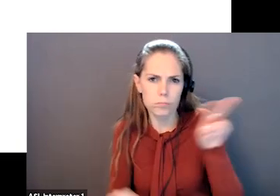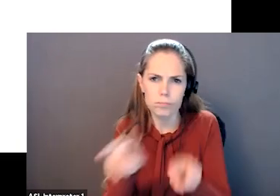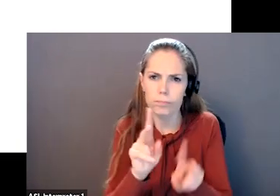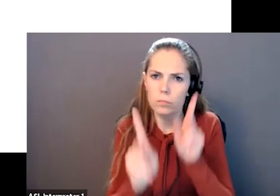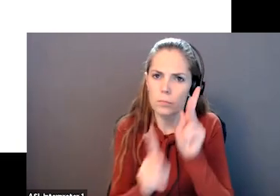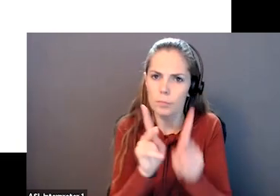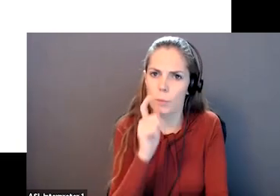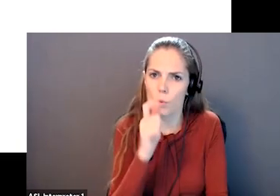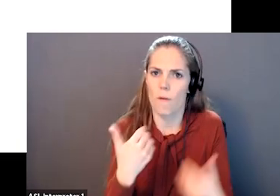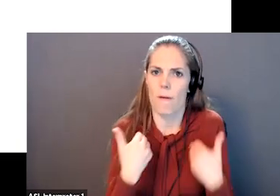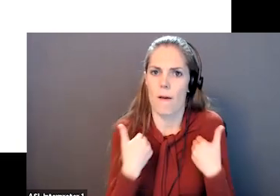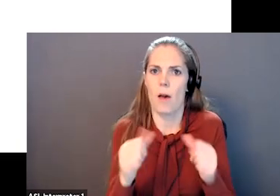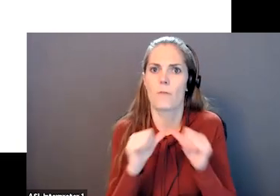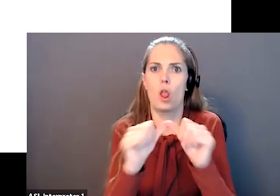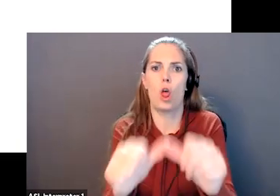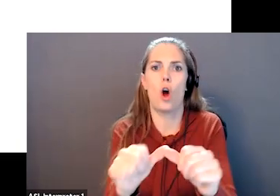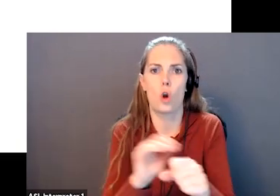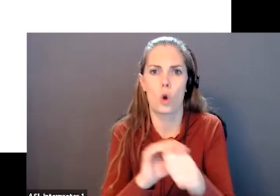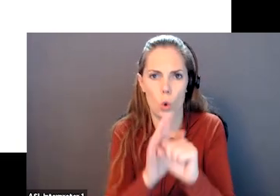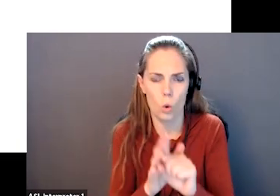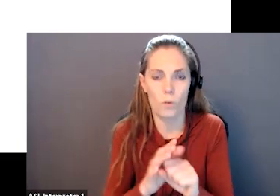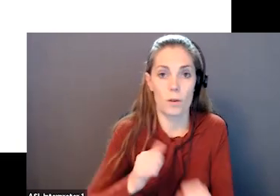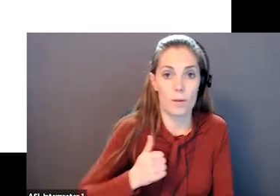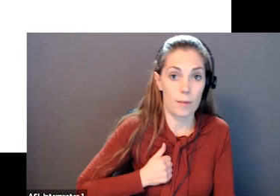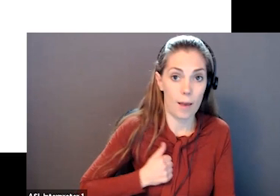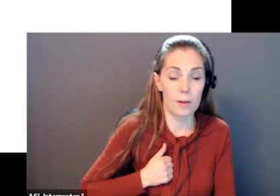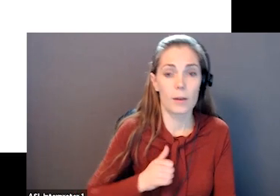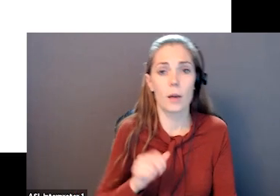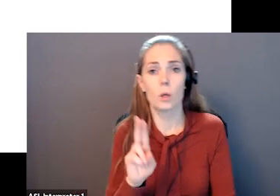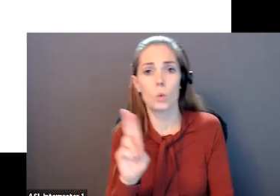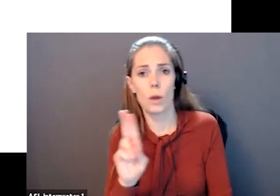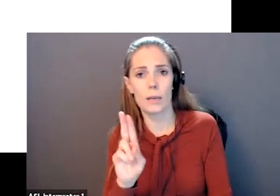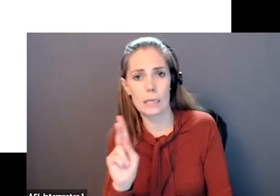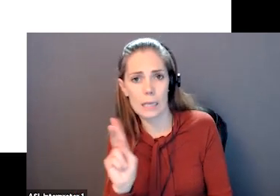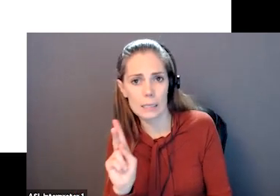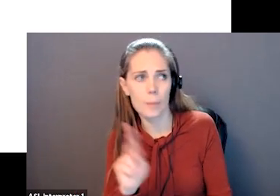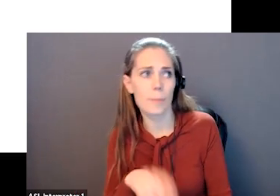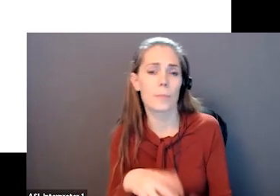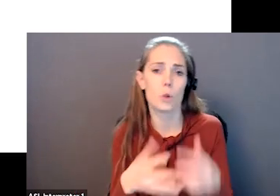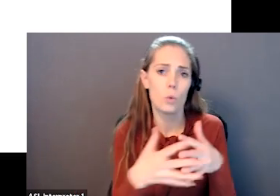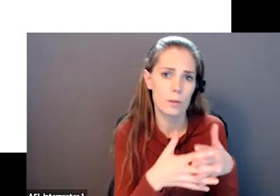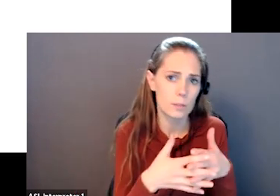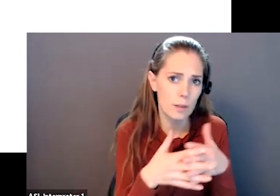in Canada, the United Kingdom, the United States and Ireland to establish the episodic disability